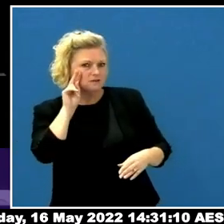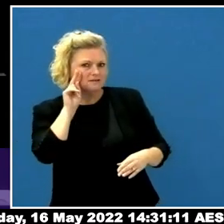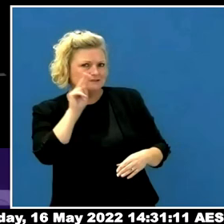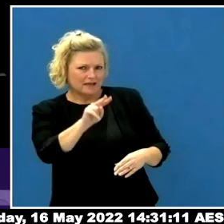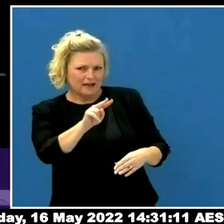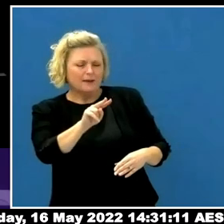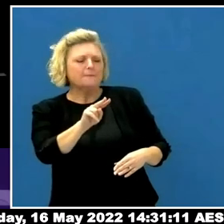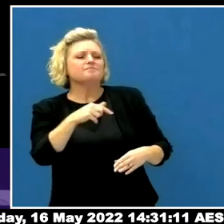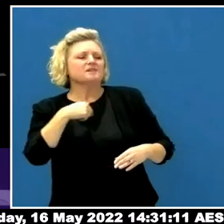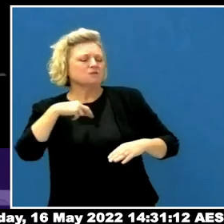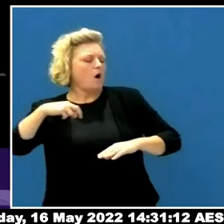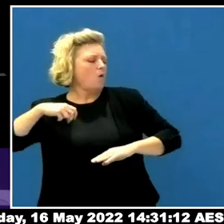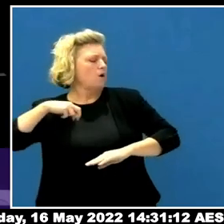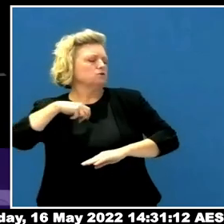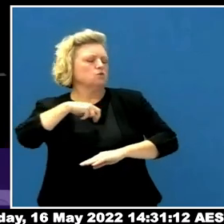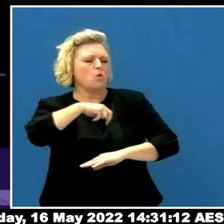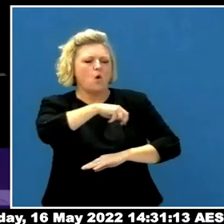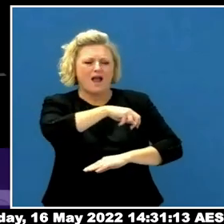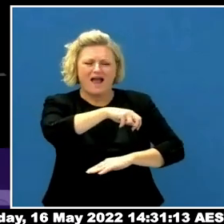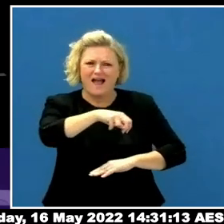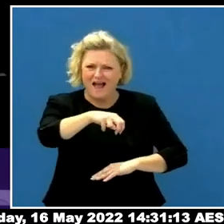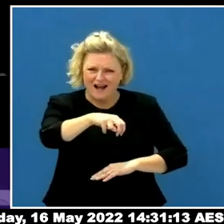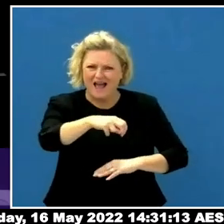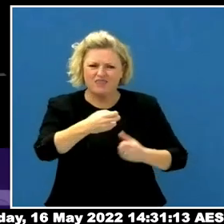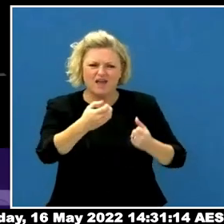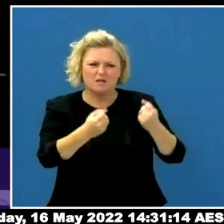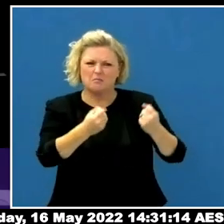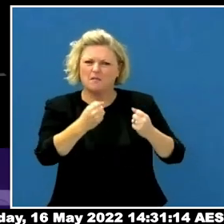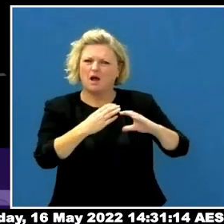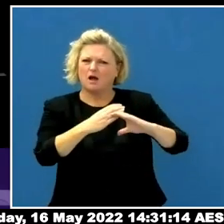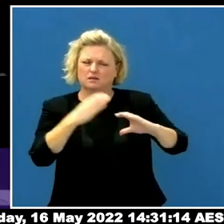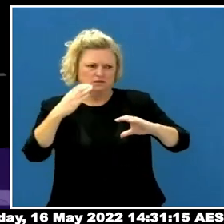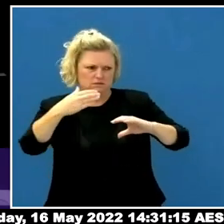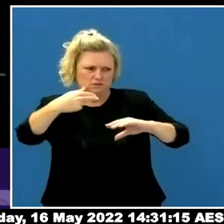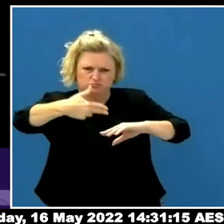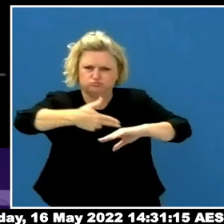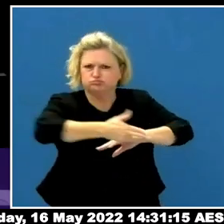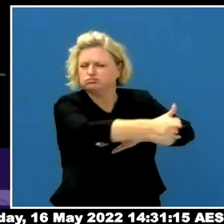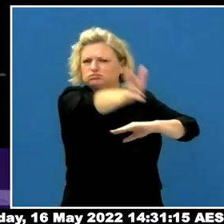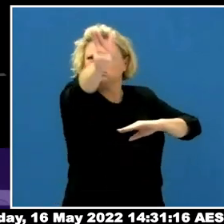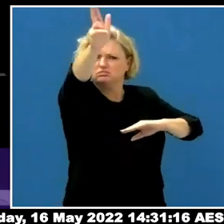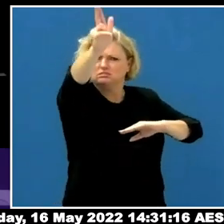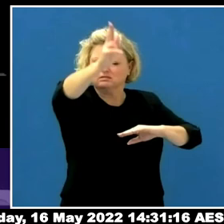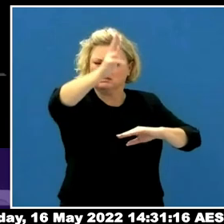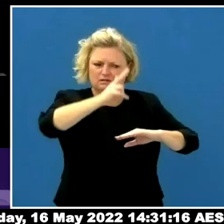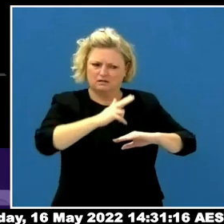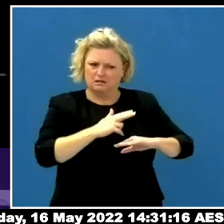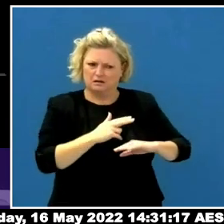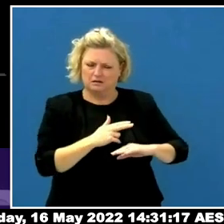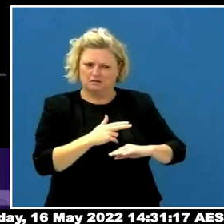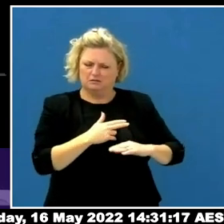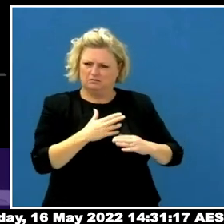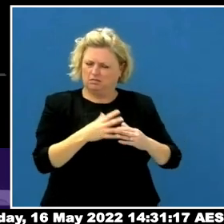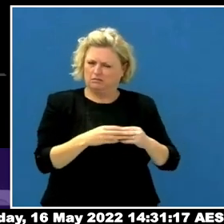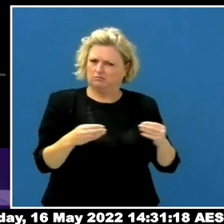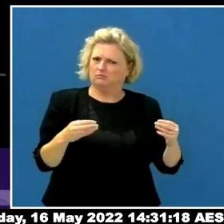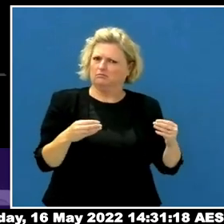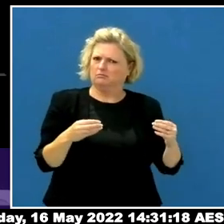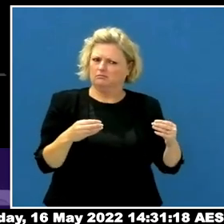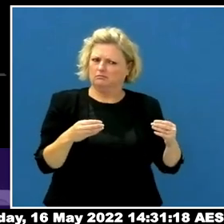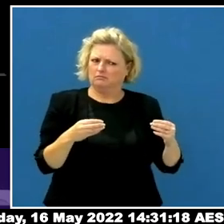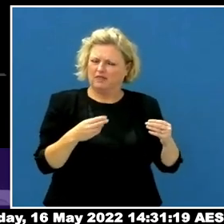street and 20 minutes later came back and I went out and I said, "Why did you drive out